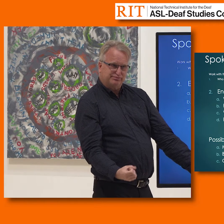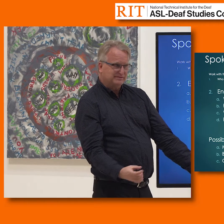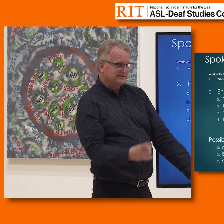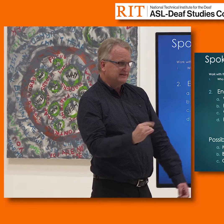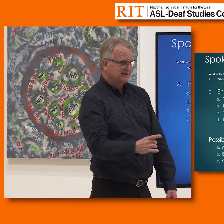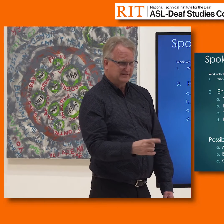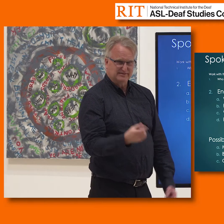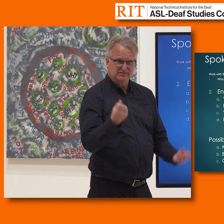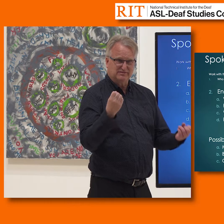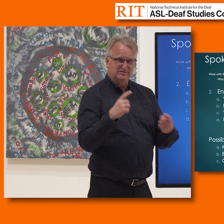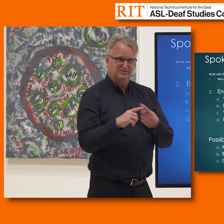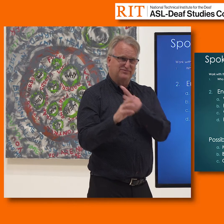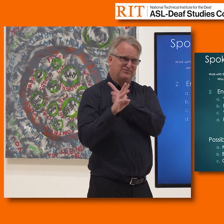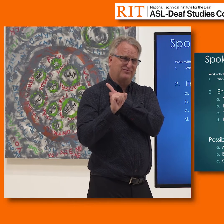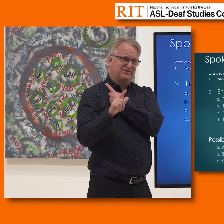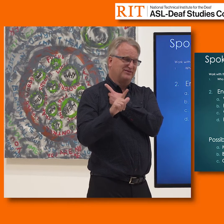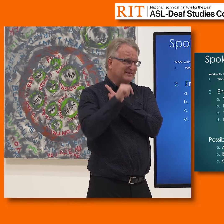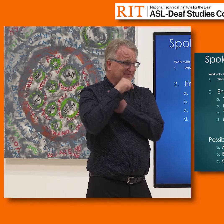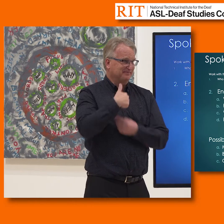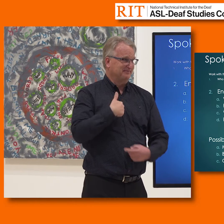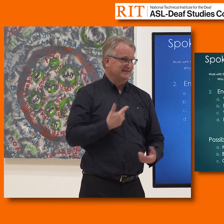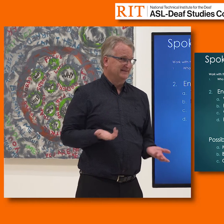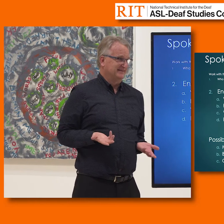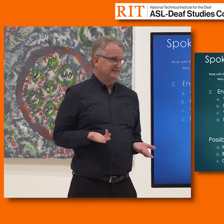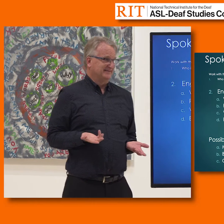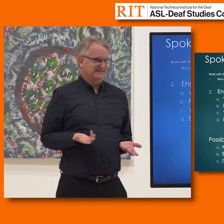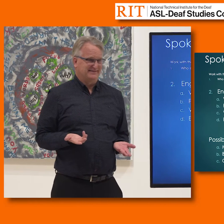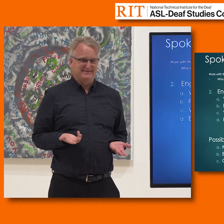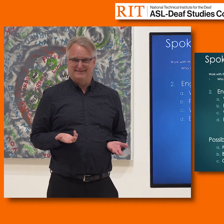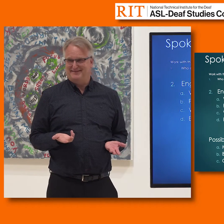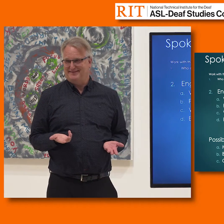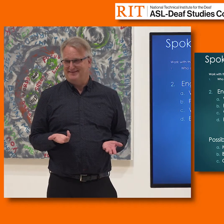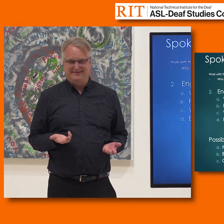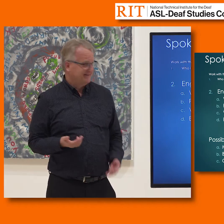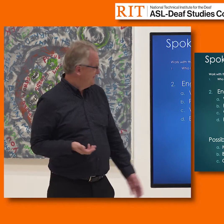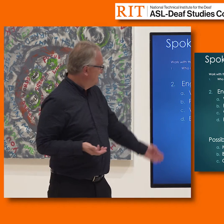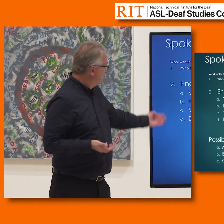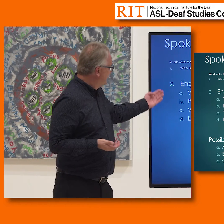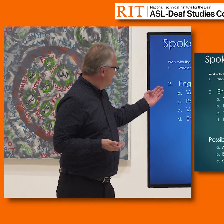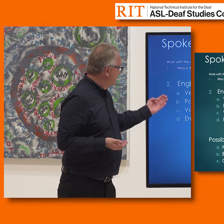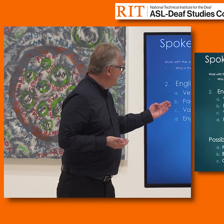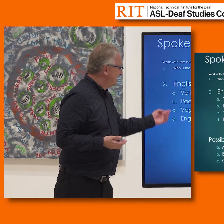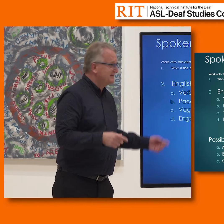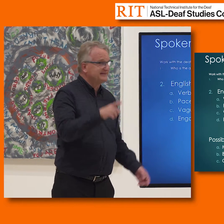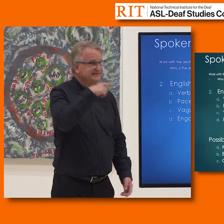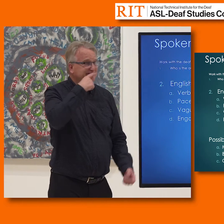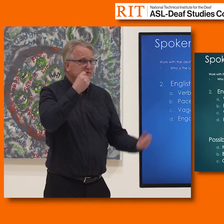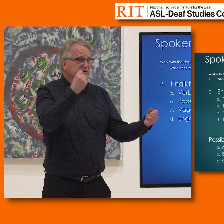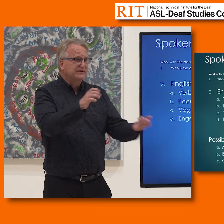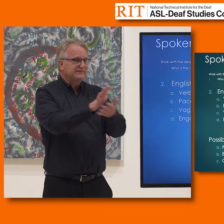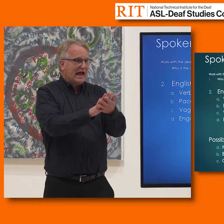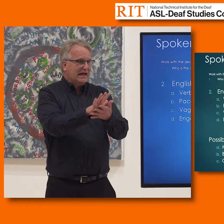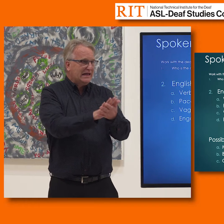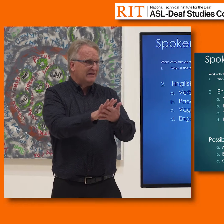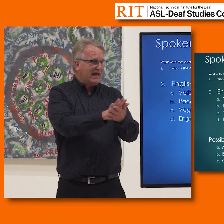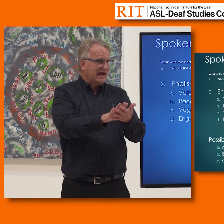It's--it's--it's very different if you have a presentation that's presented in an engaging discourse.